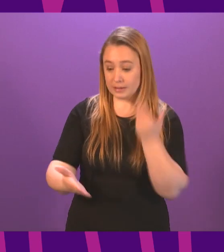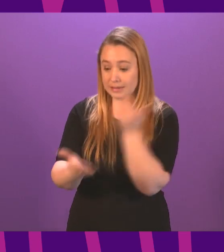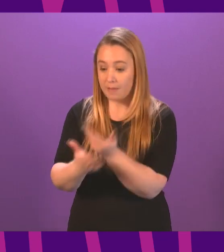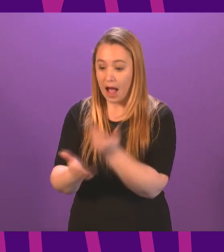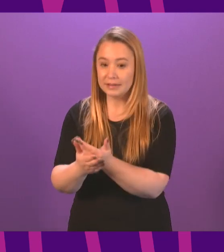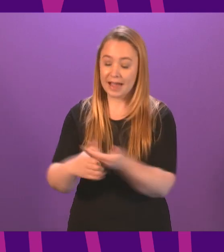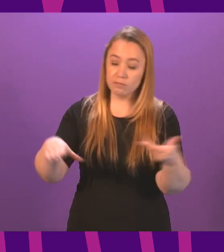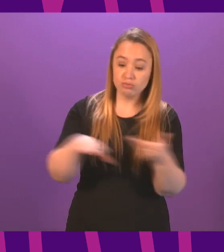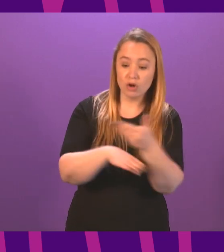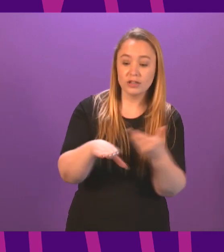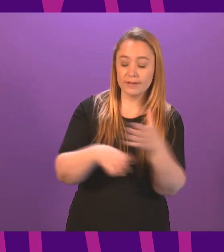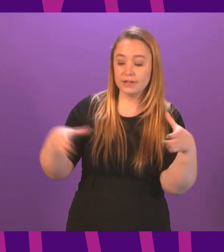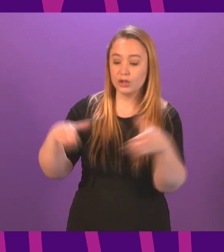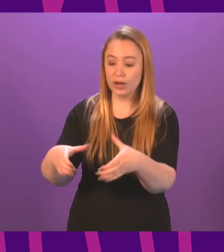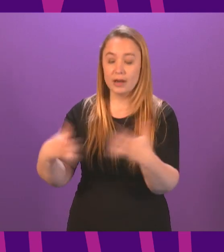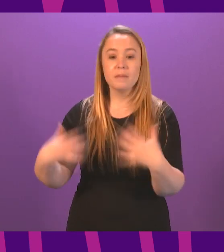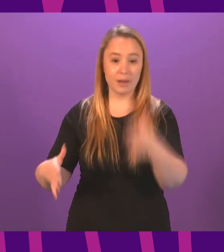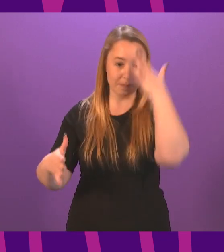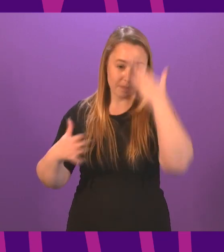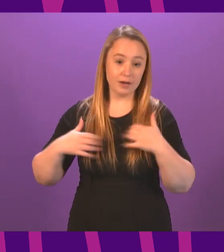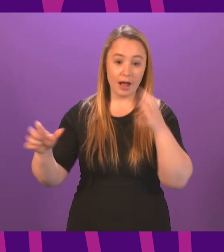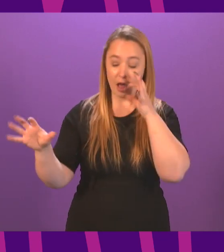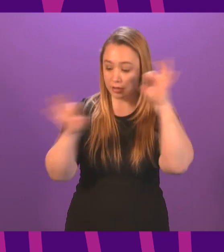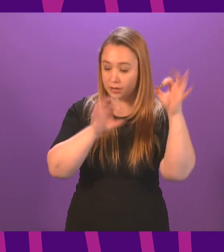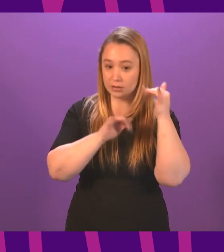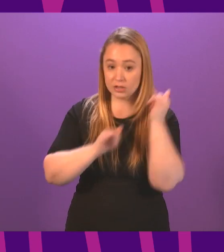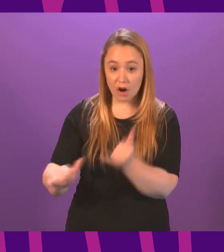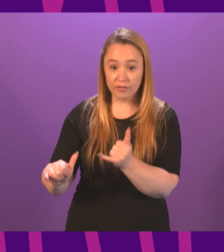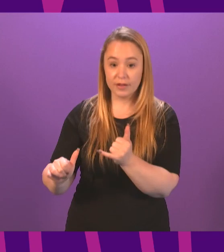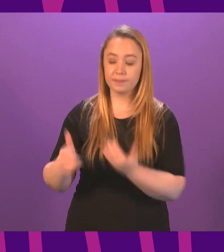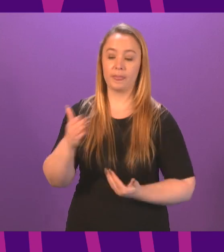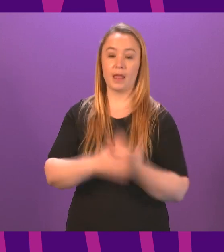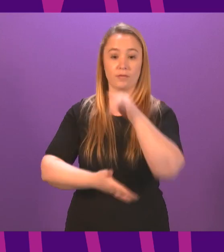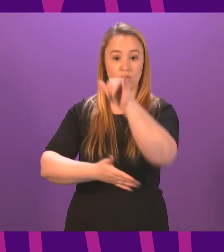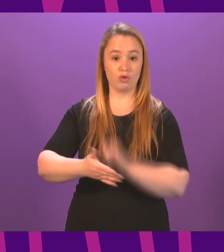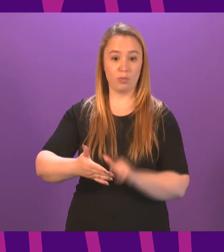Its report on the survey, to be published at the police board meeting next week, has